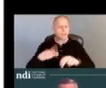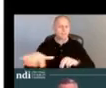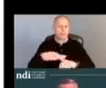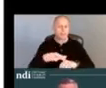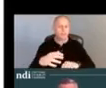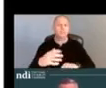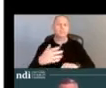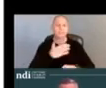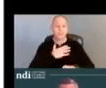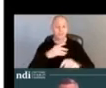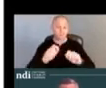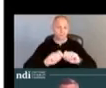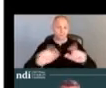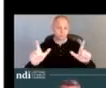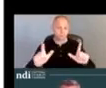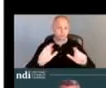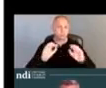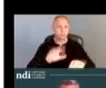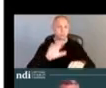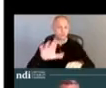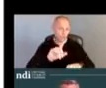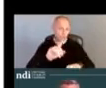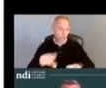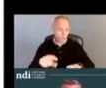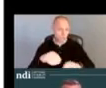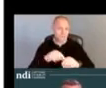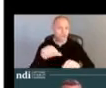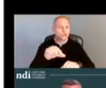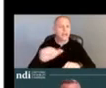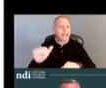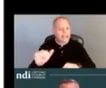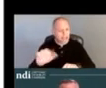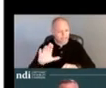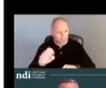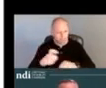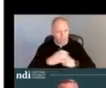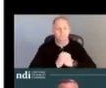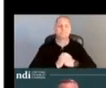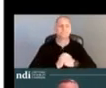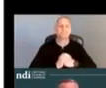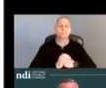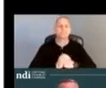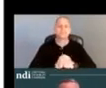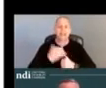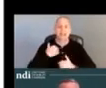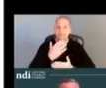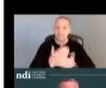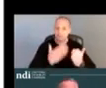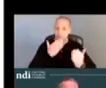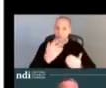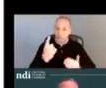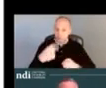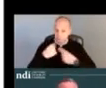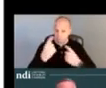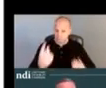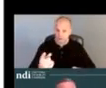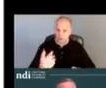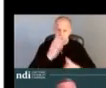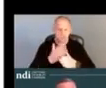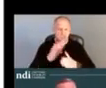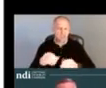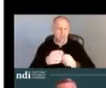folks to go in and put your additional questions into the Q&A box. I want to share a couple